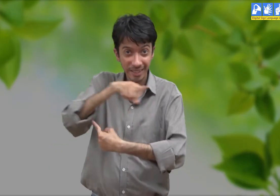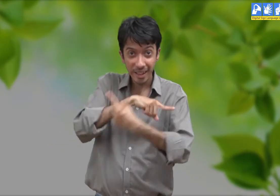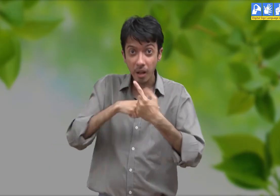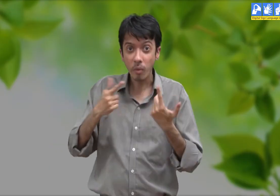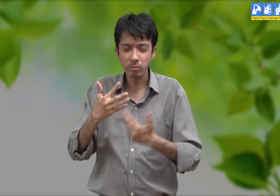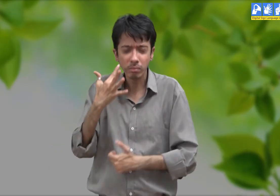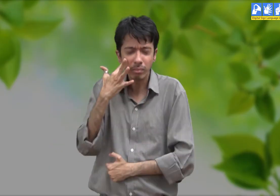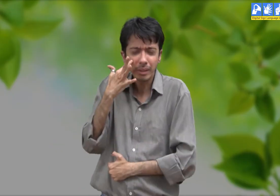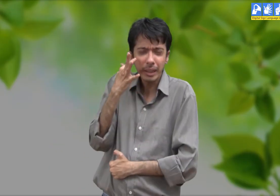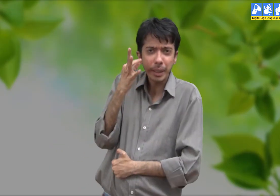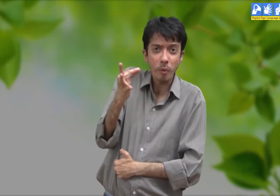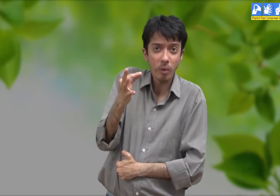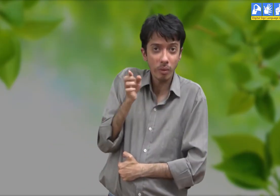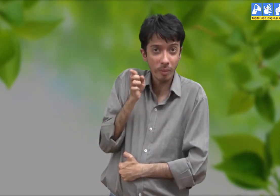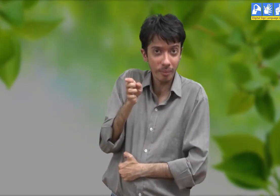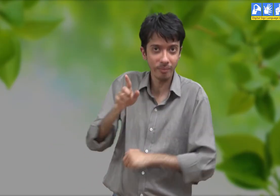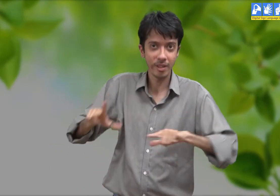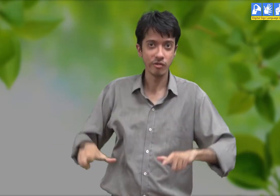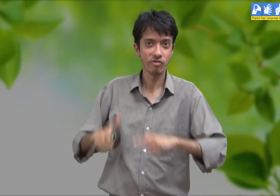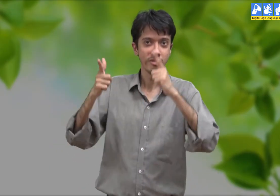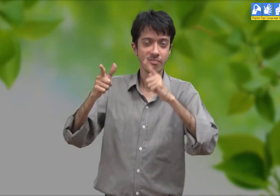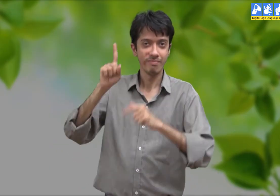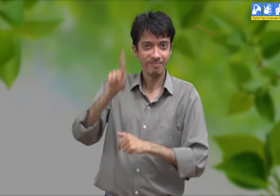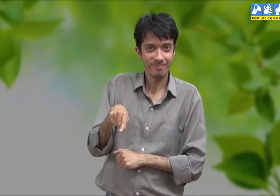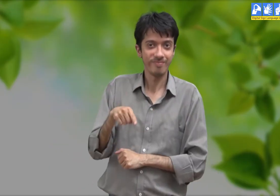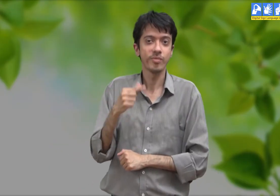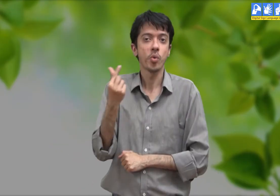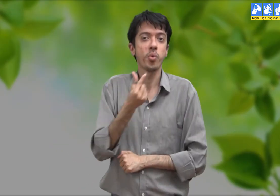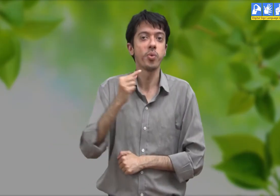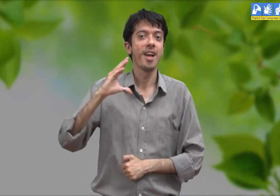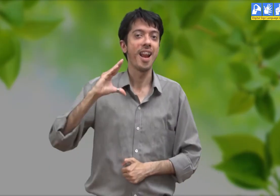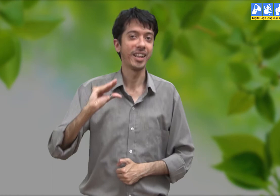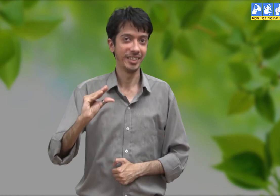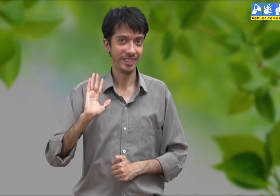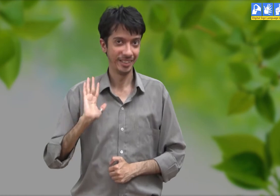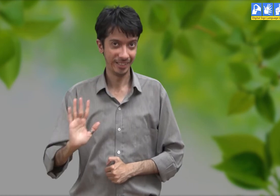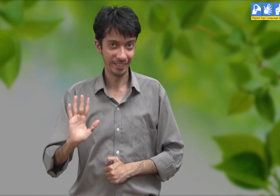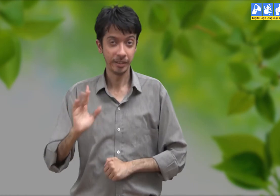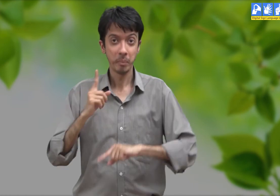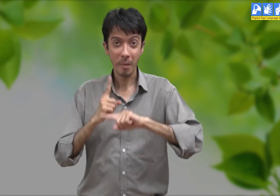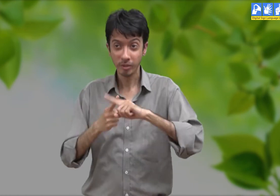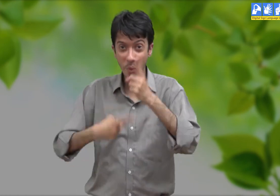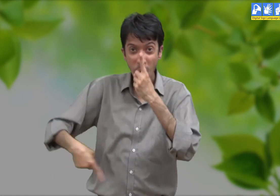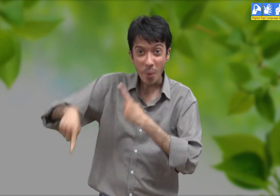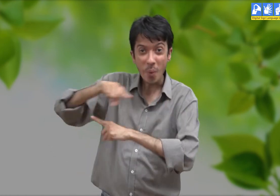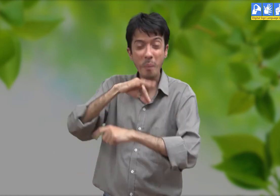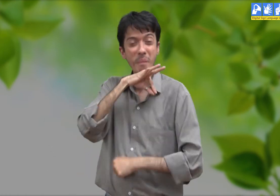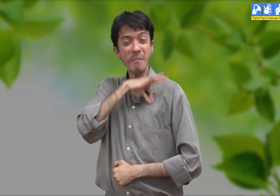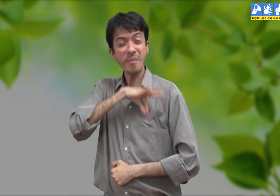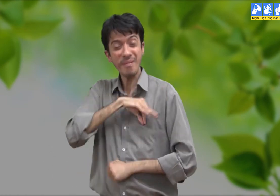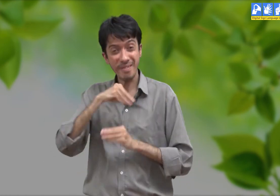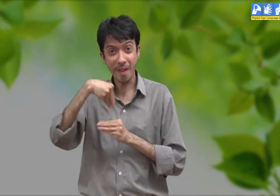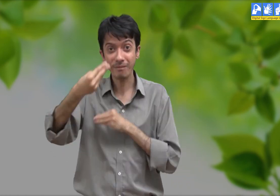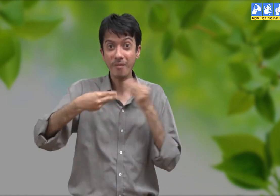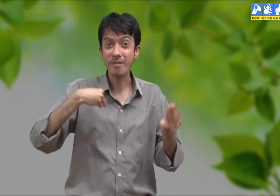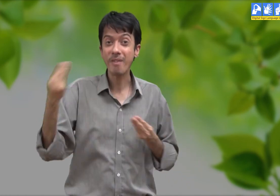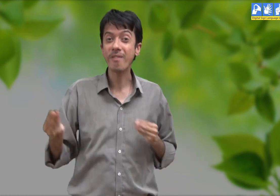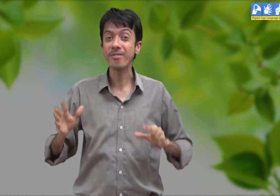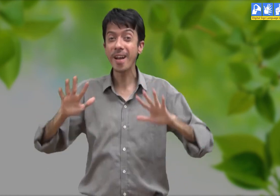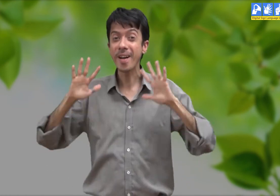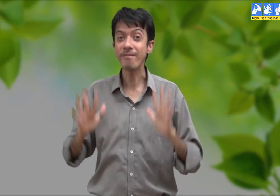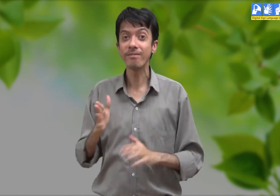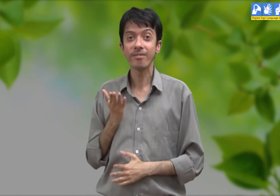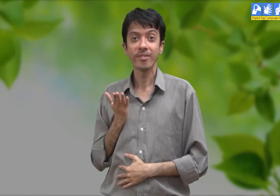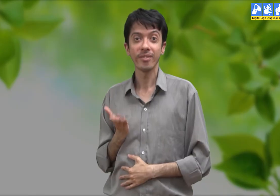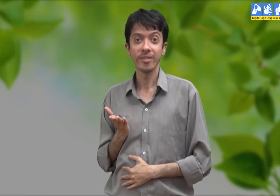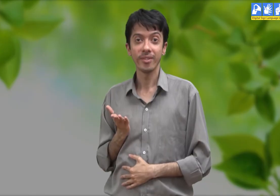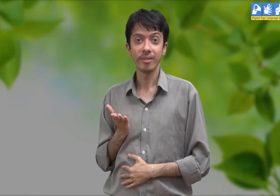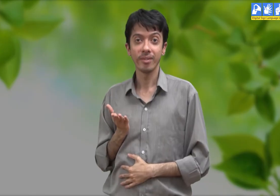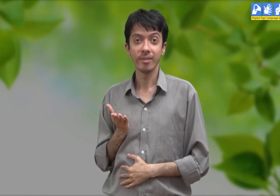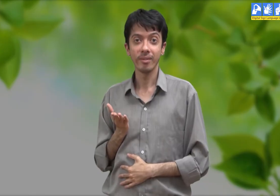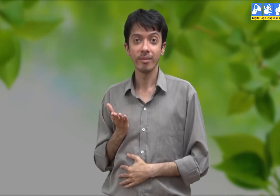So it is important that we need to limit the use of natural resources because forest is very essential and useful for our lives.